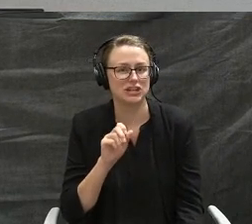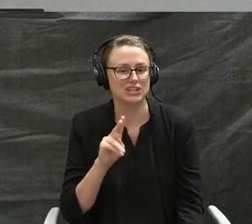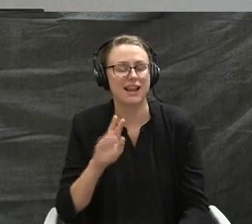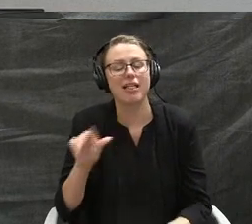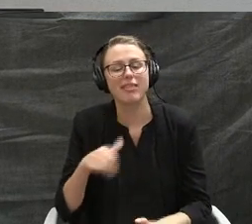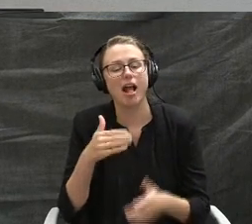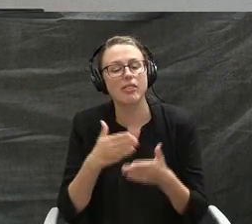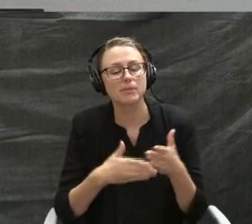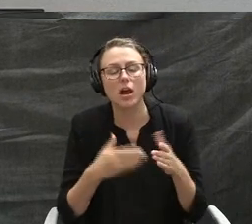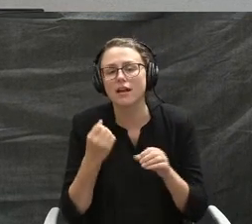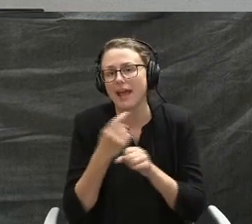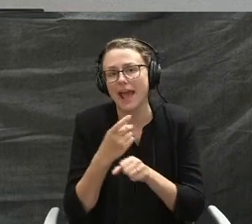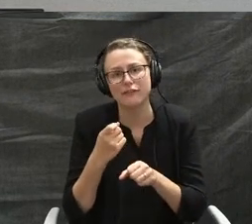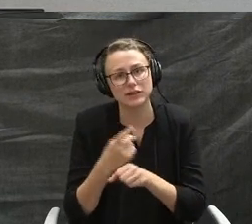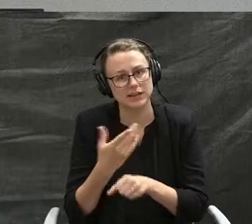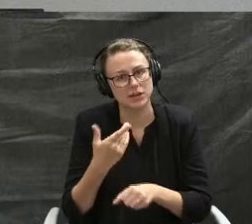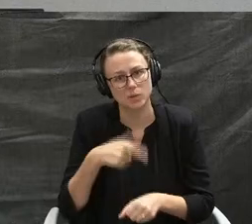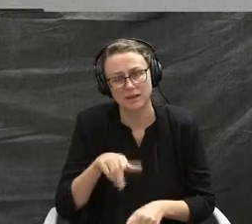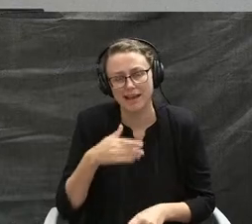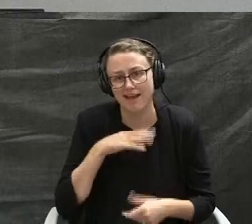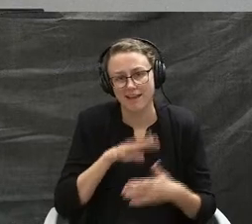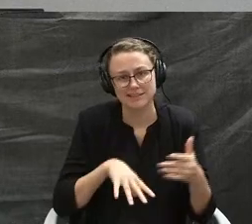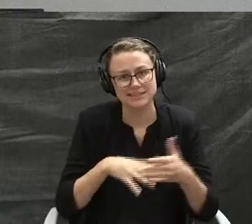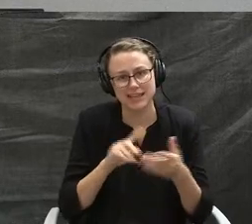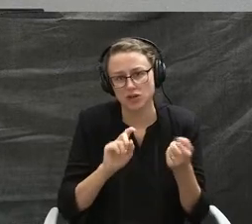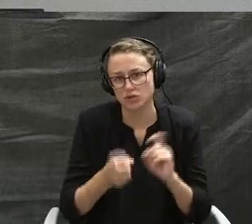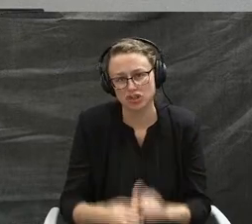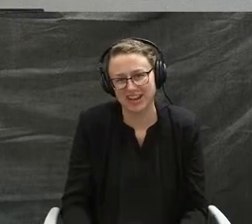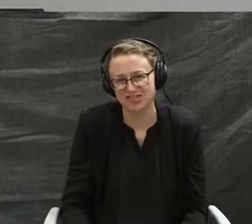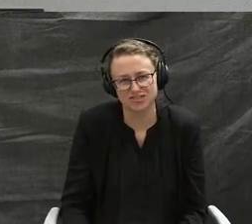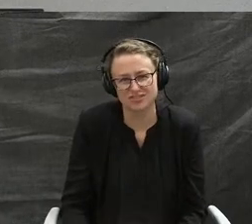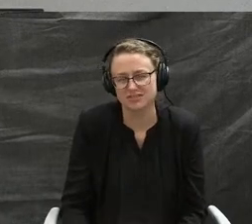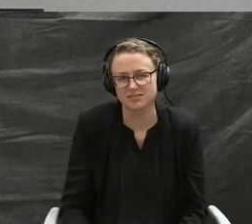changes at the high school. So kids need to change their